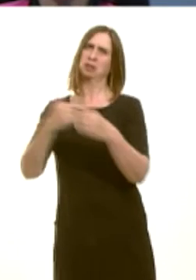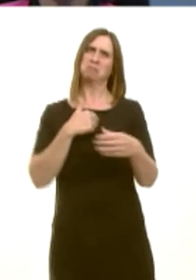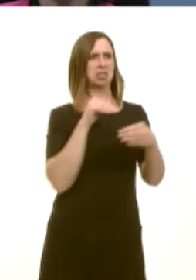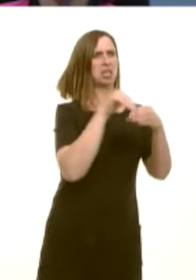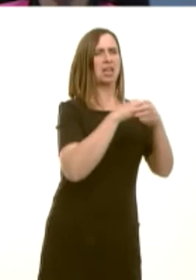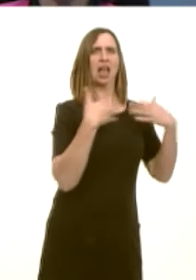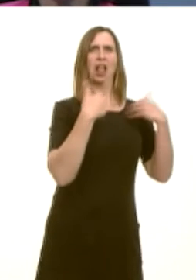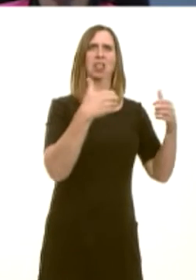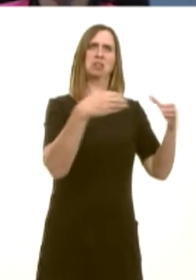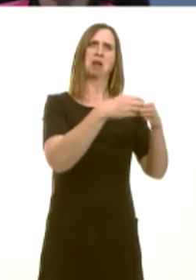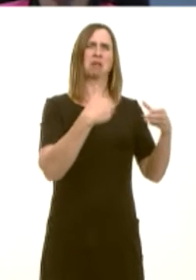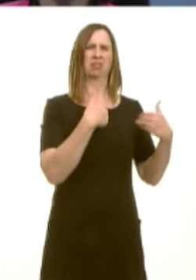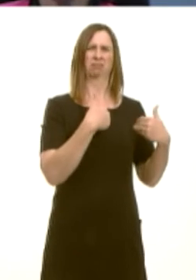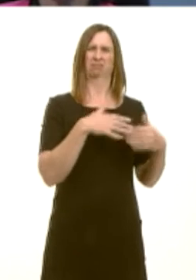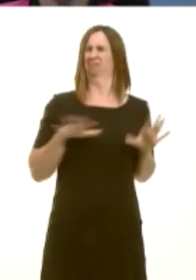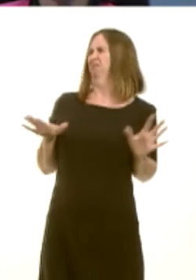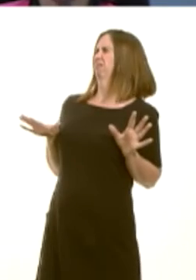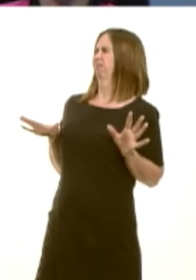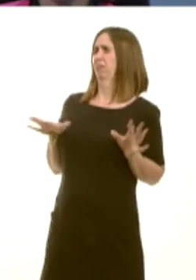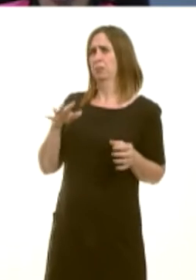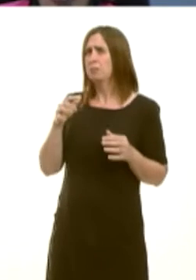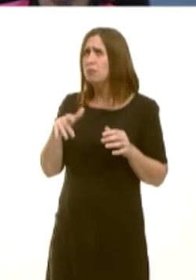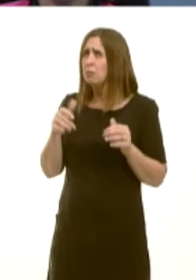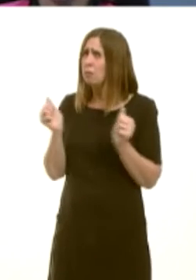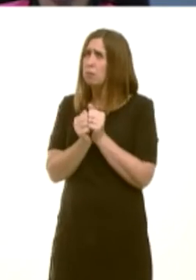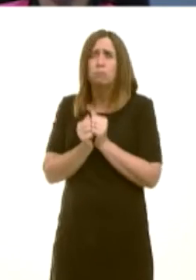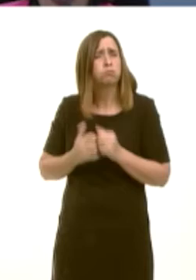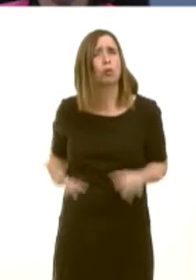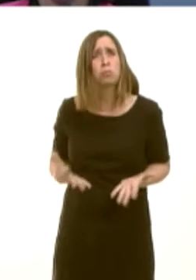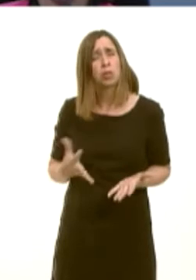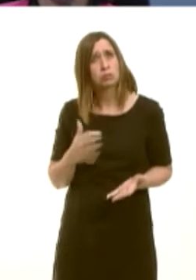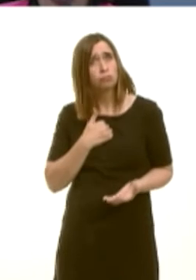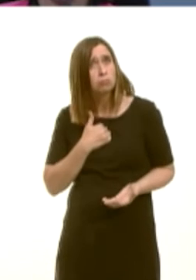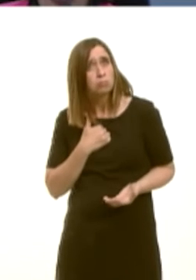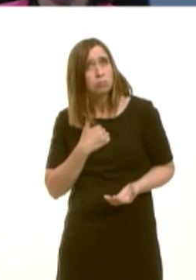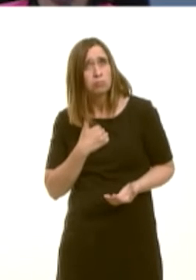department. Do you not think that this is inappropriate given that no-one really understands